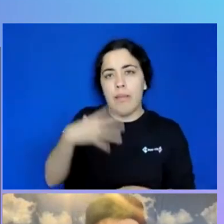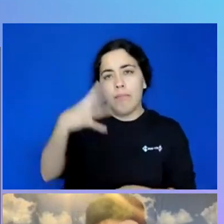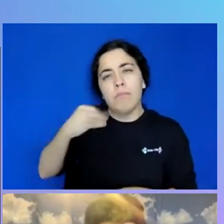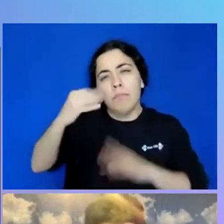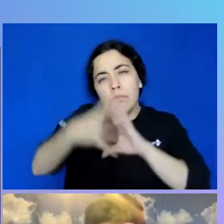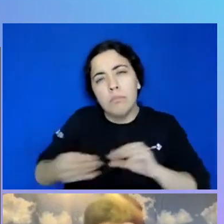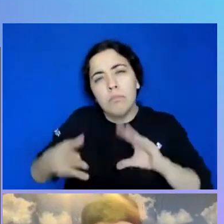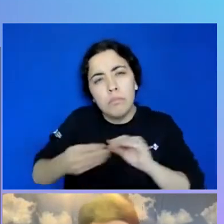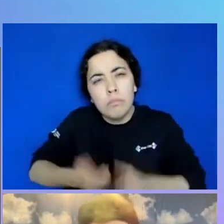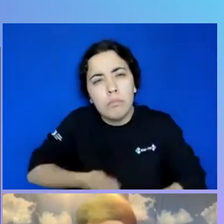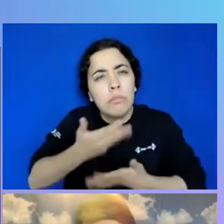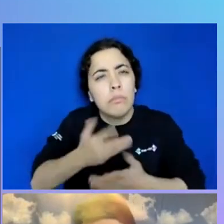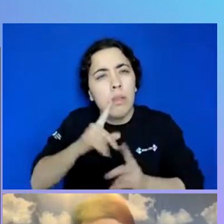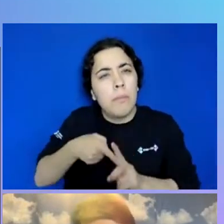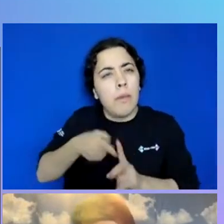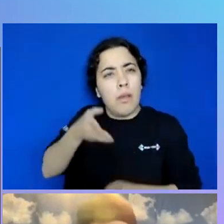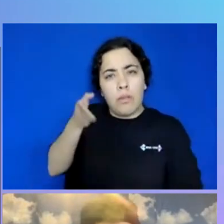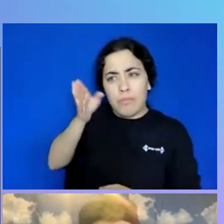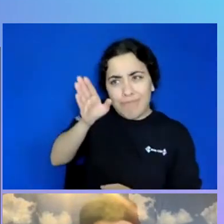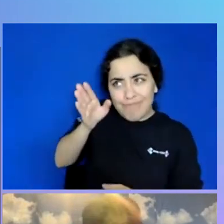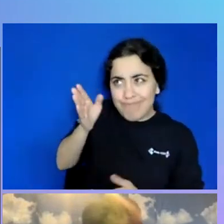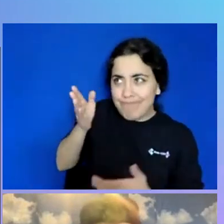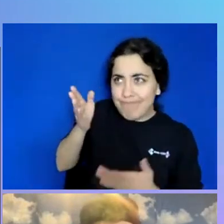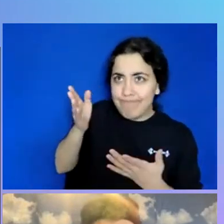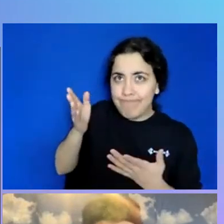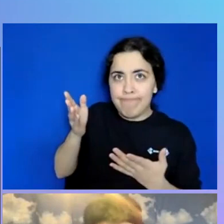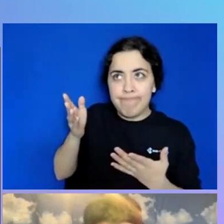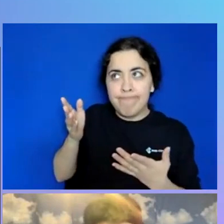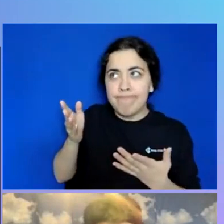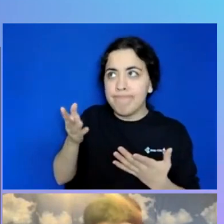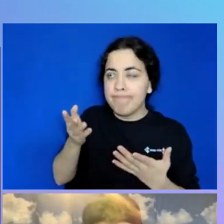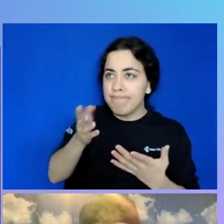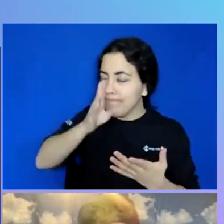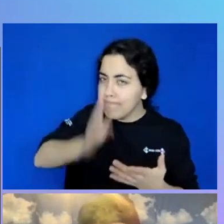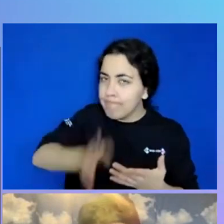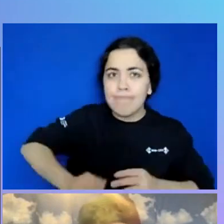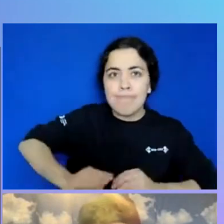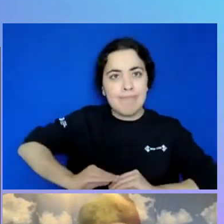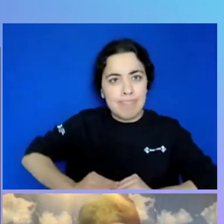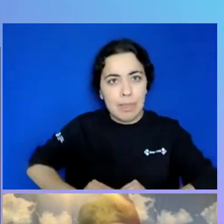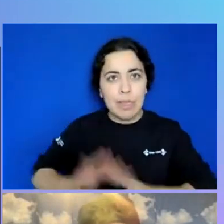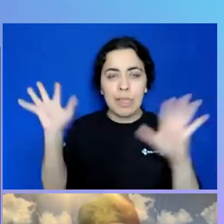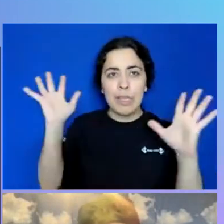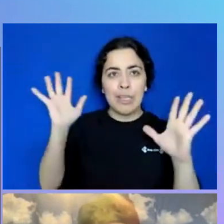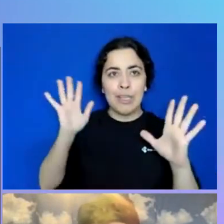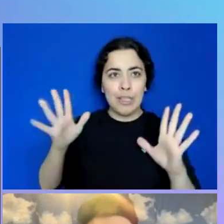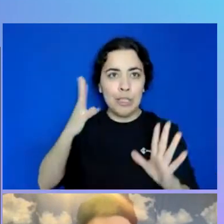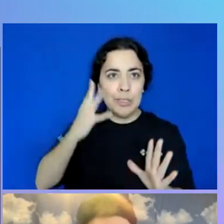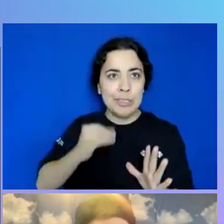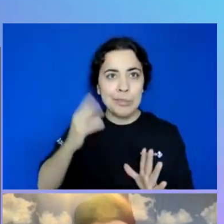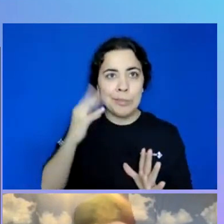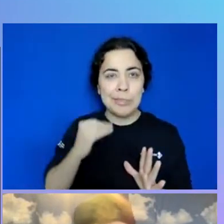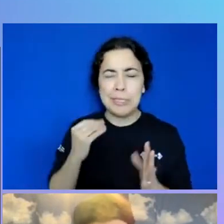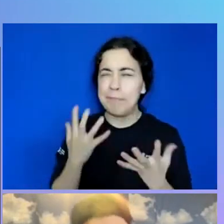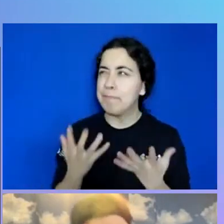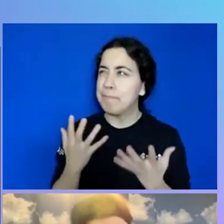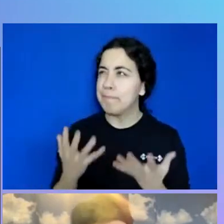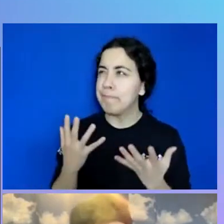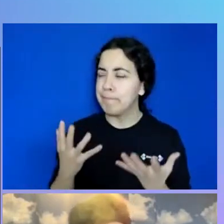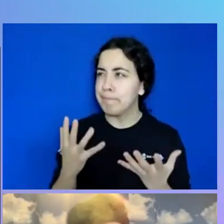about being a very explicitly